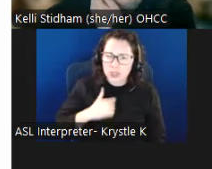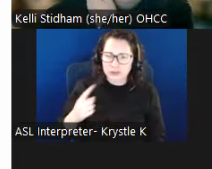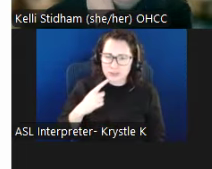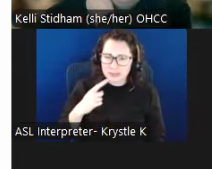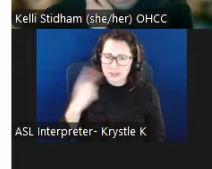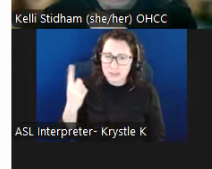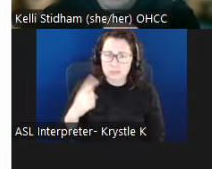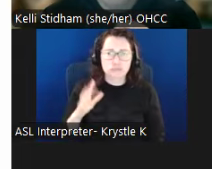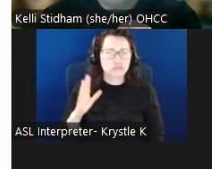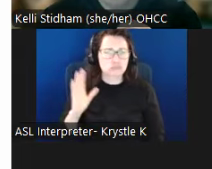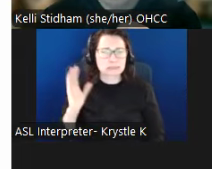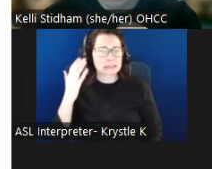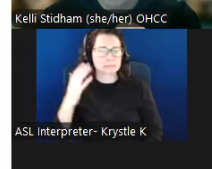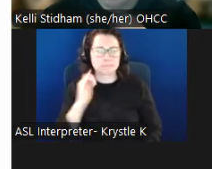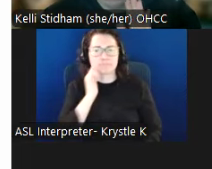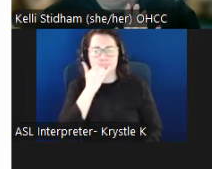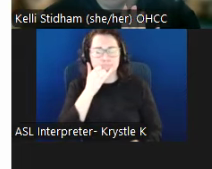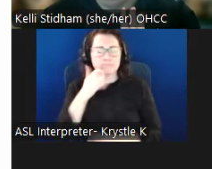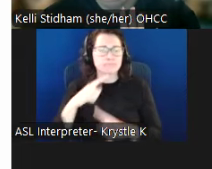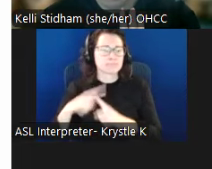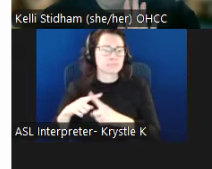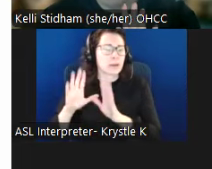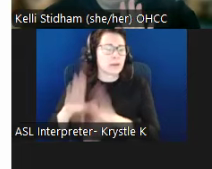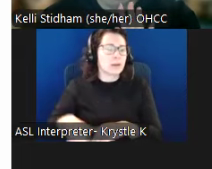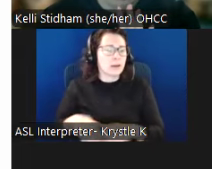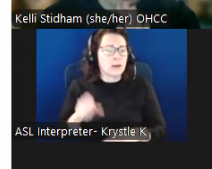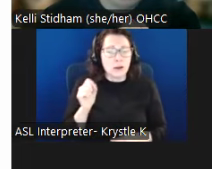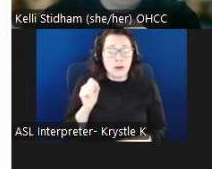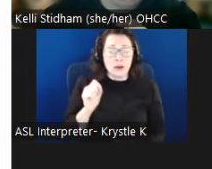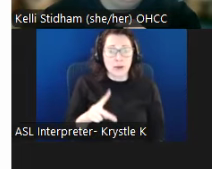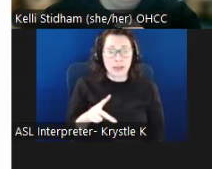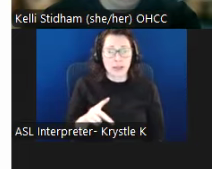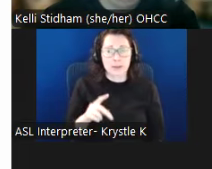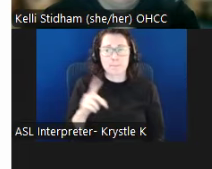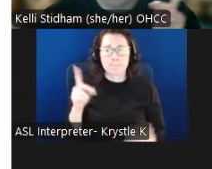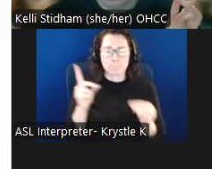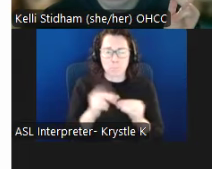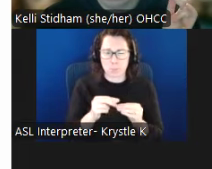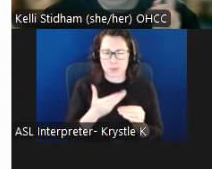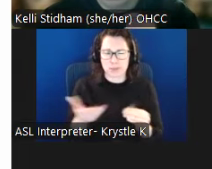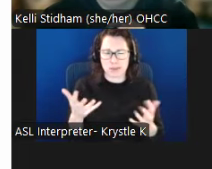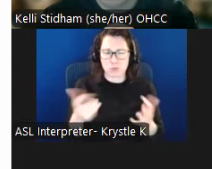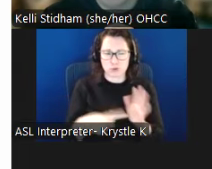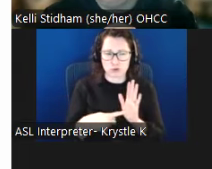Okay. So, um the other thing I wanted to